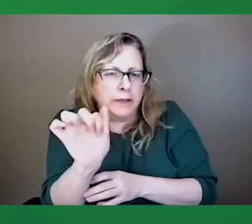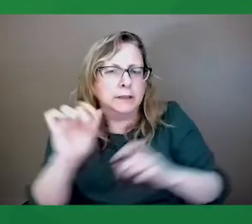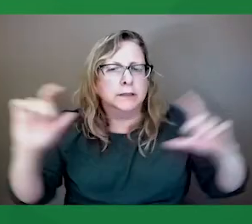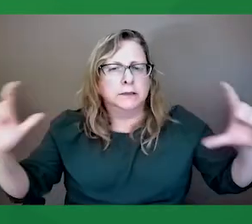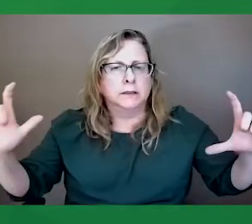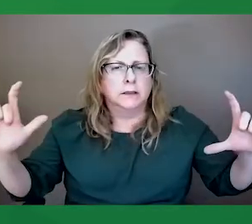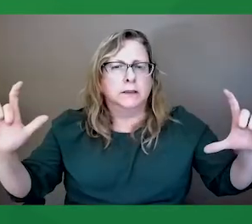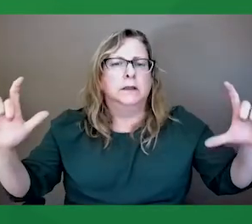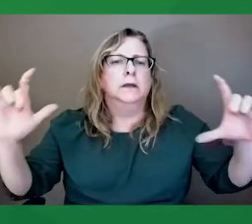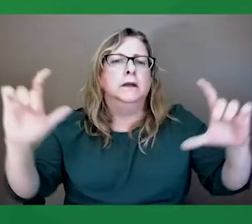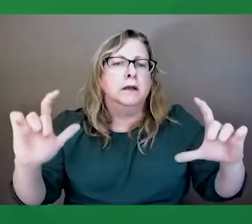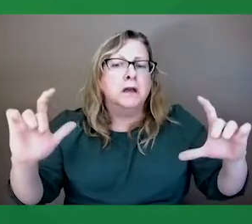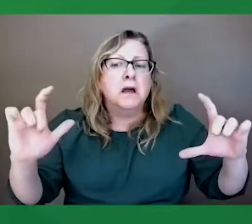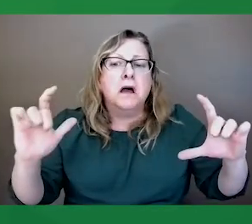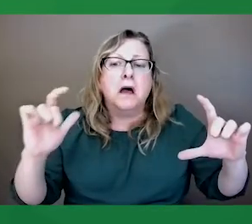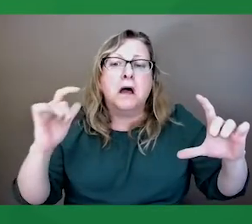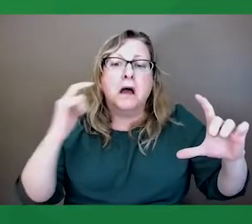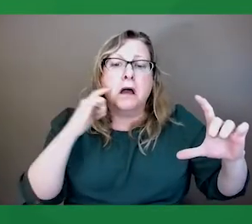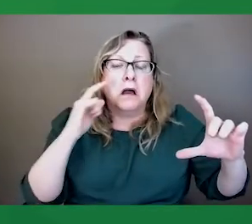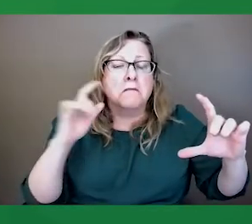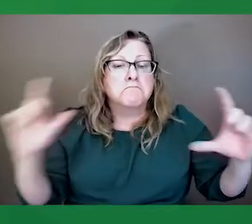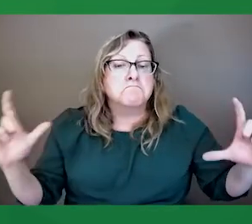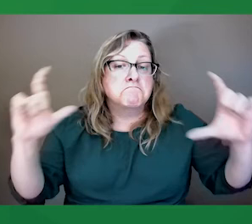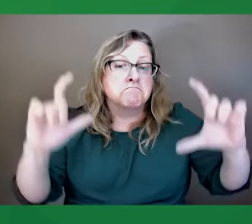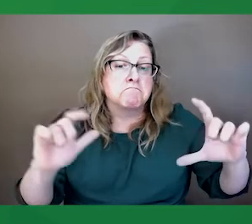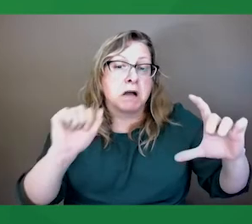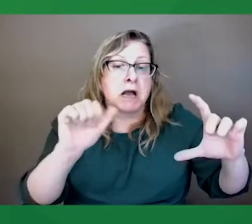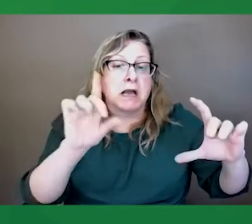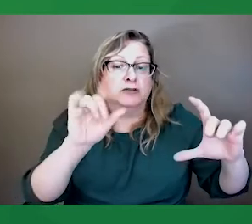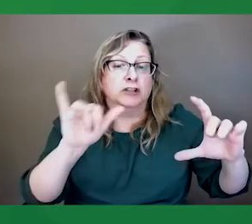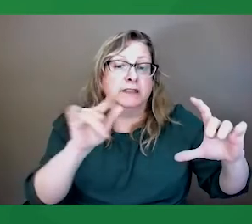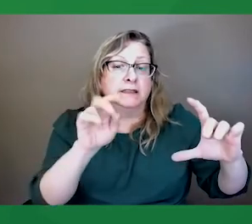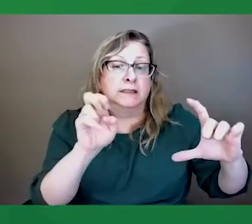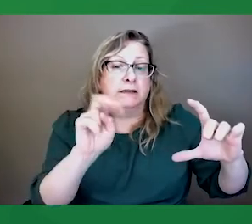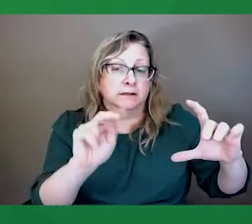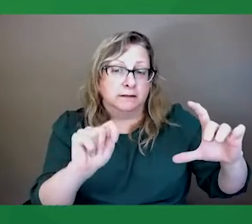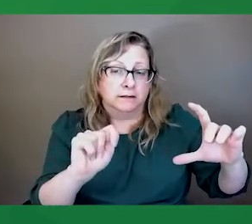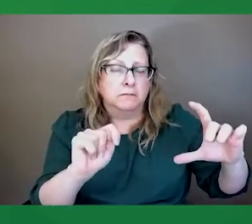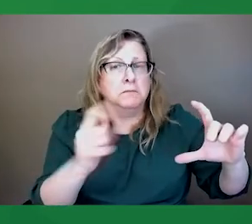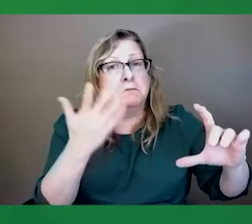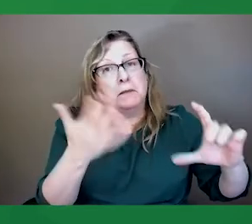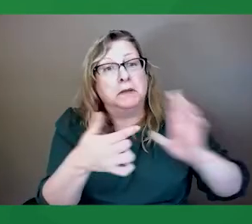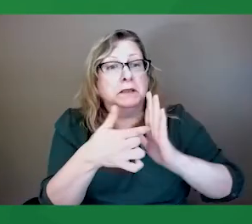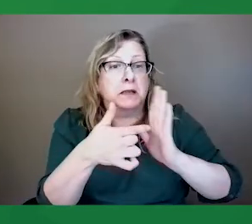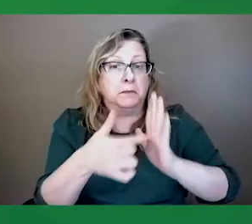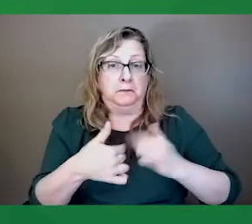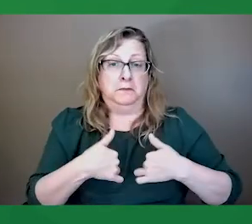we went to an adjacent use case of somebody like me with partial paralysis in one arm.